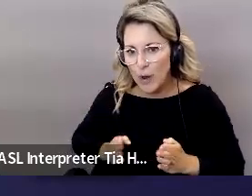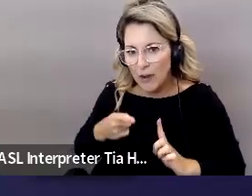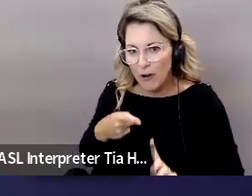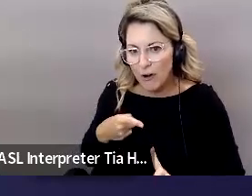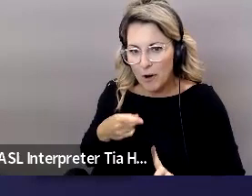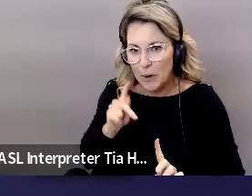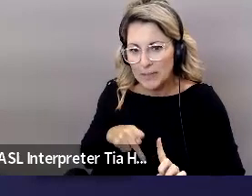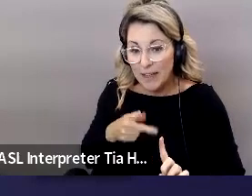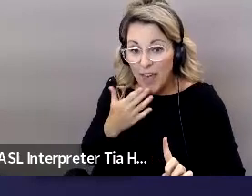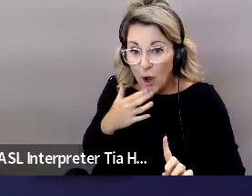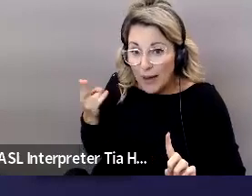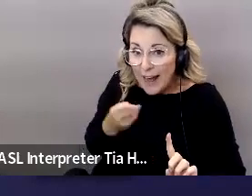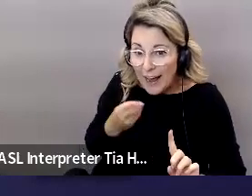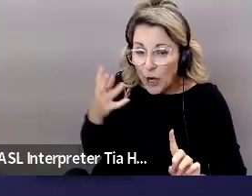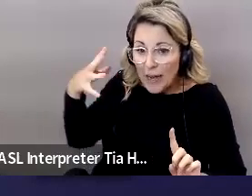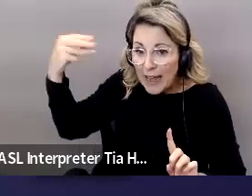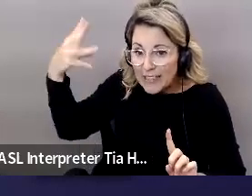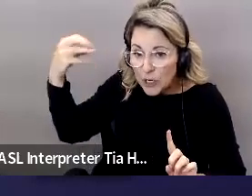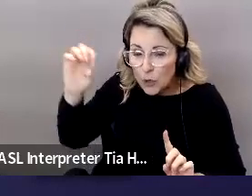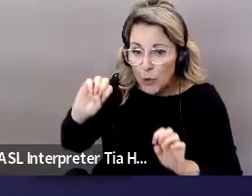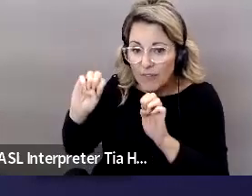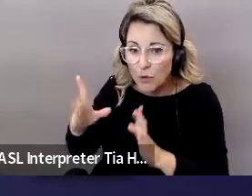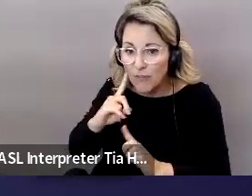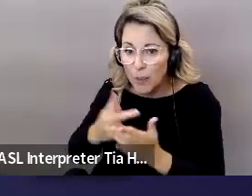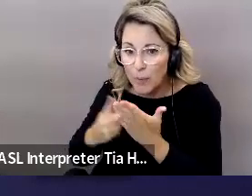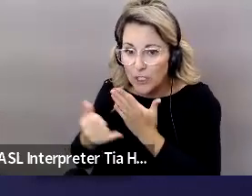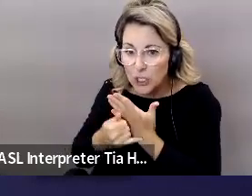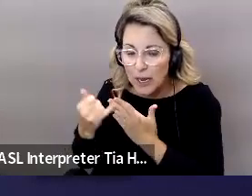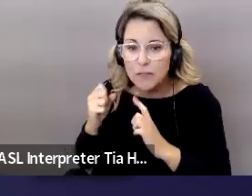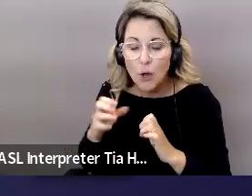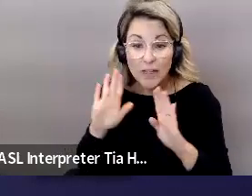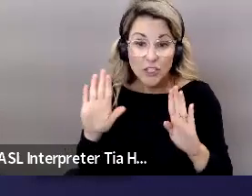hired on an external evaluator for the project. And so, it's great because that's going to be